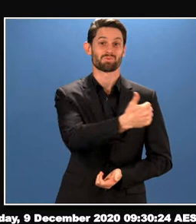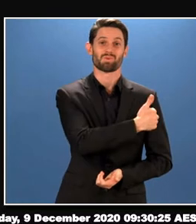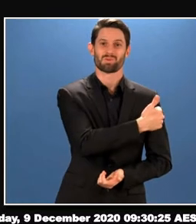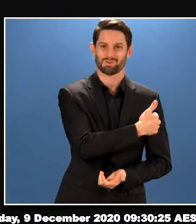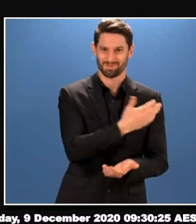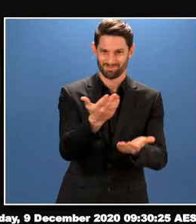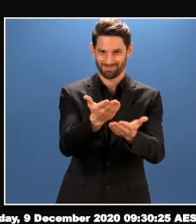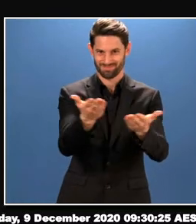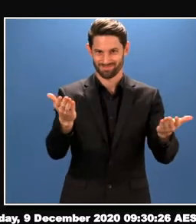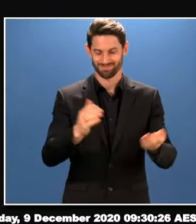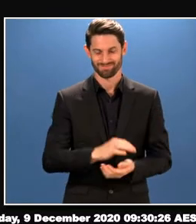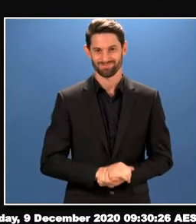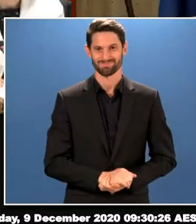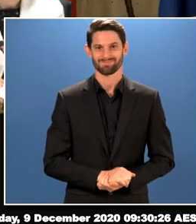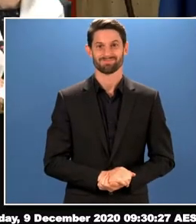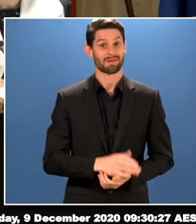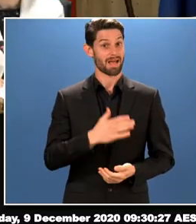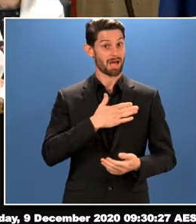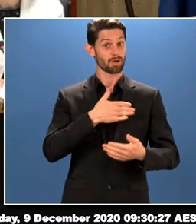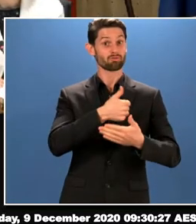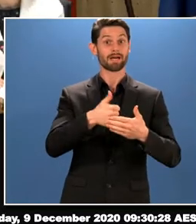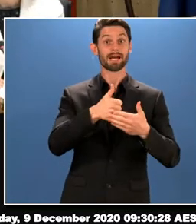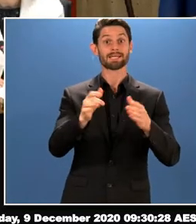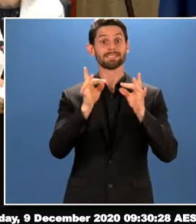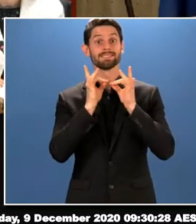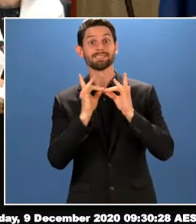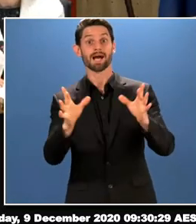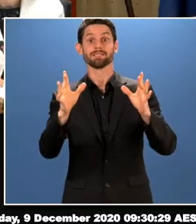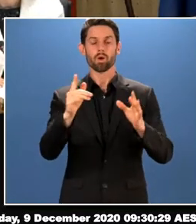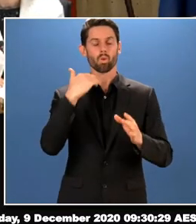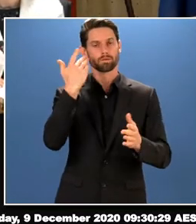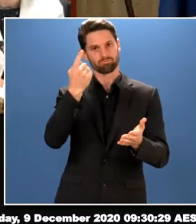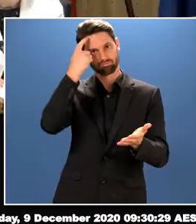We begin as we do with all our hearings with an Acknowledgment of Country.